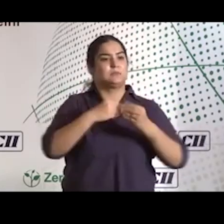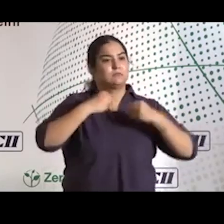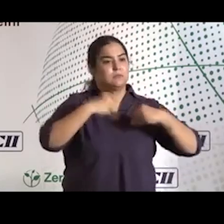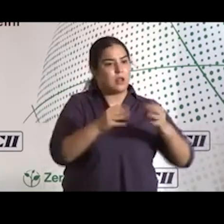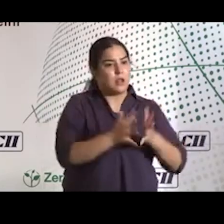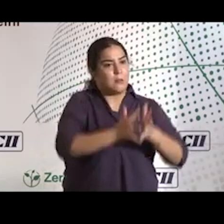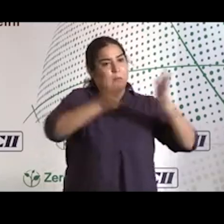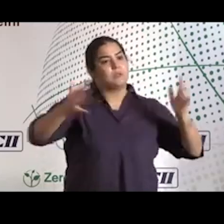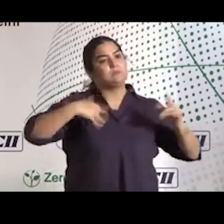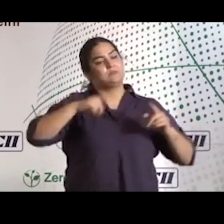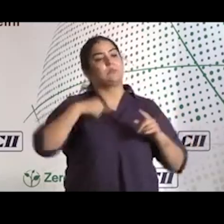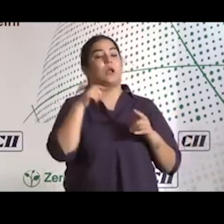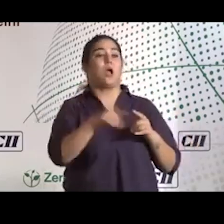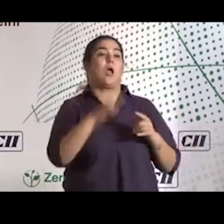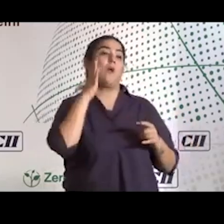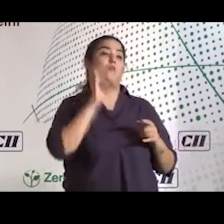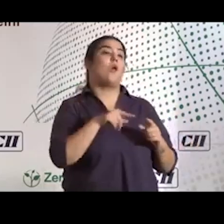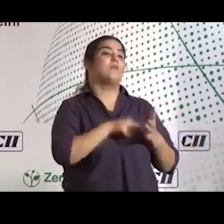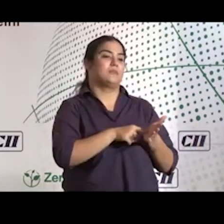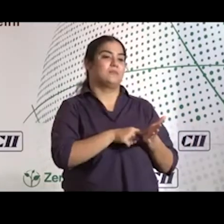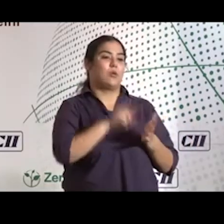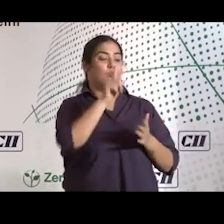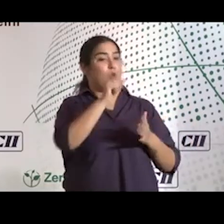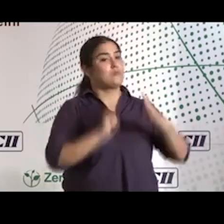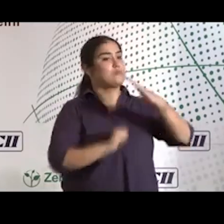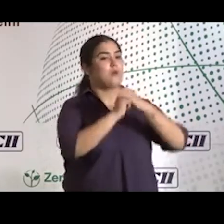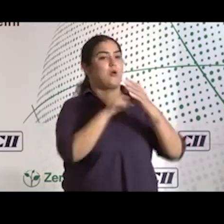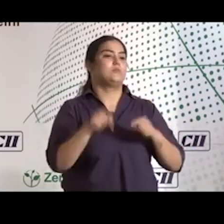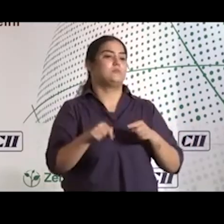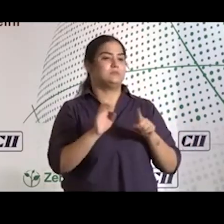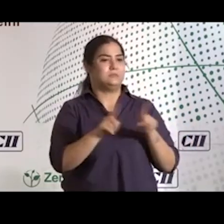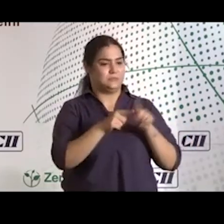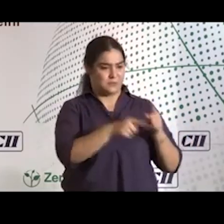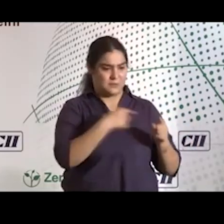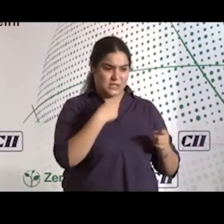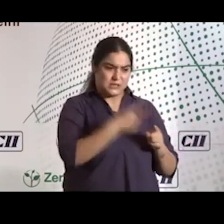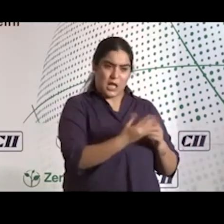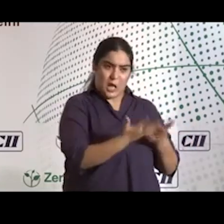and I think that is the key because it's not the products. A simple thing like a be